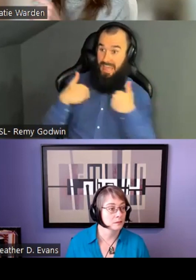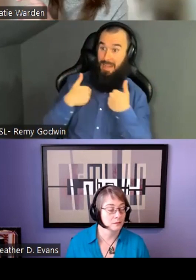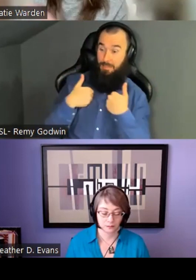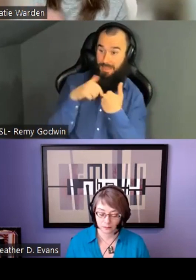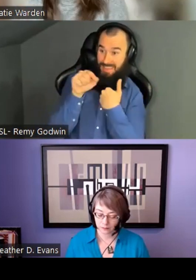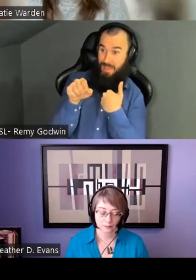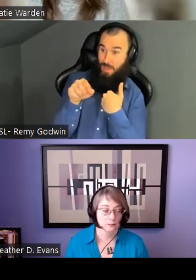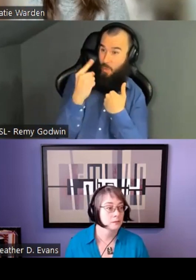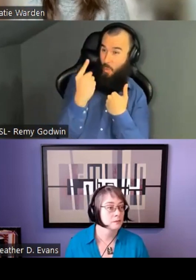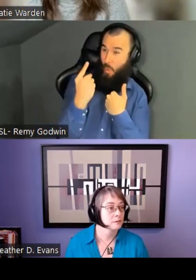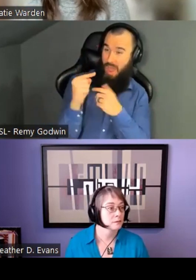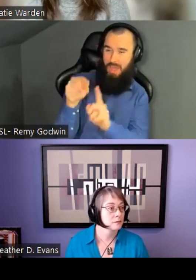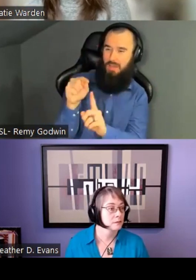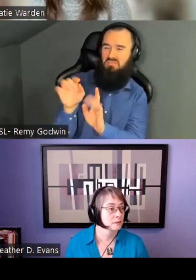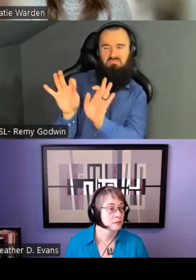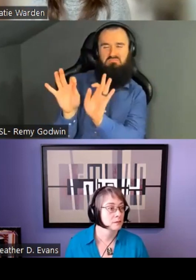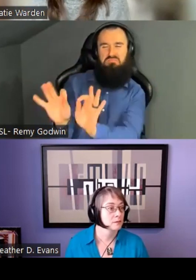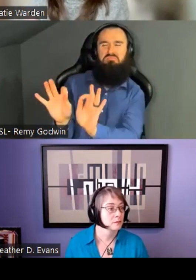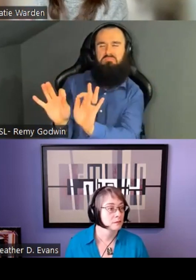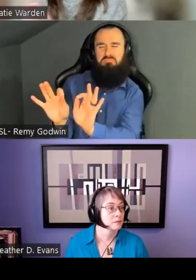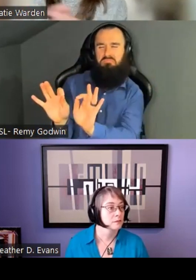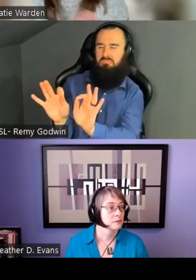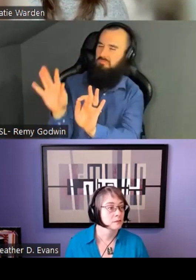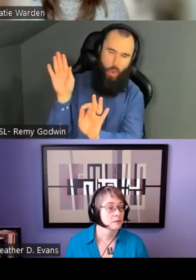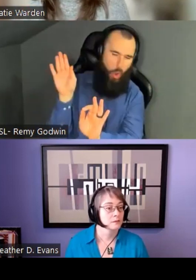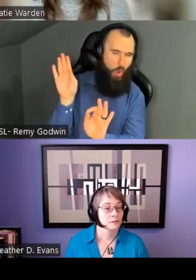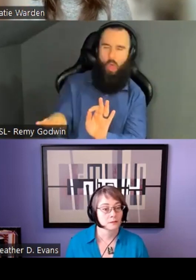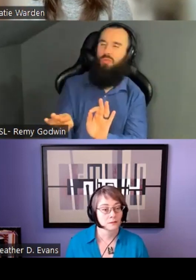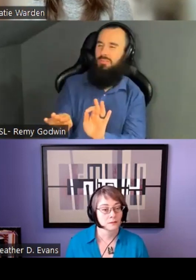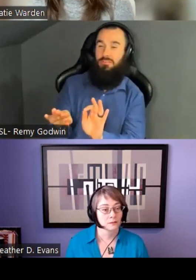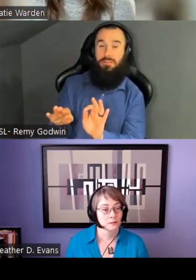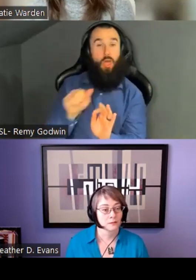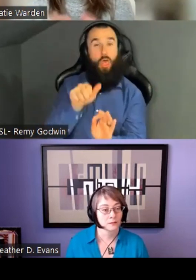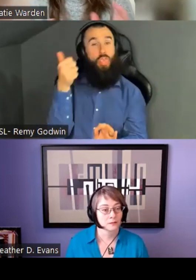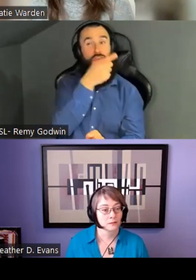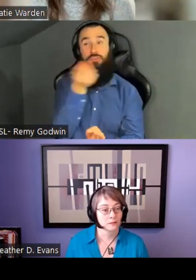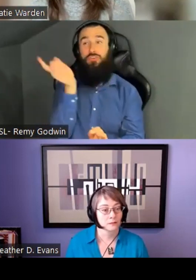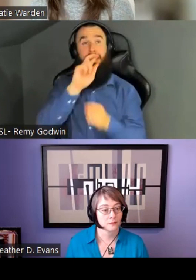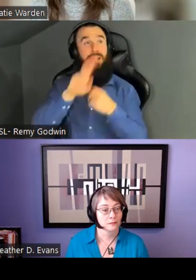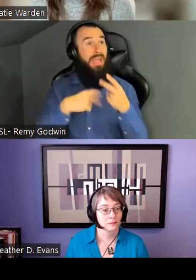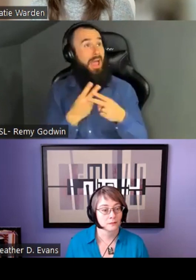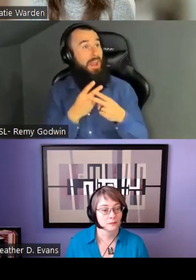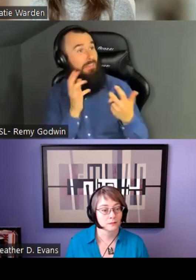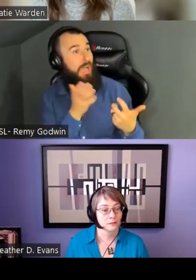this is always a reasonable modification. This is always a reasonable accommodation no matter the context.